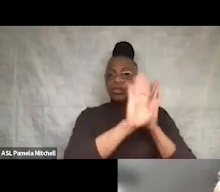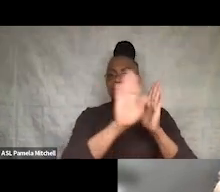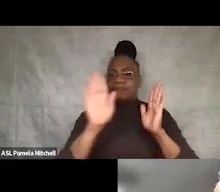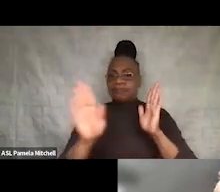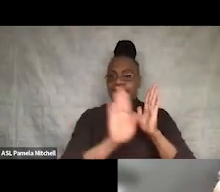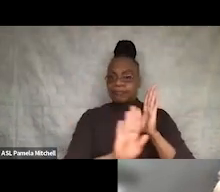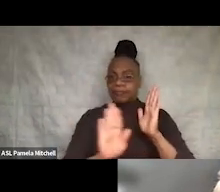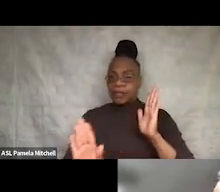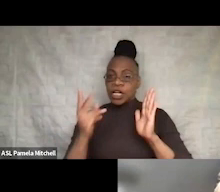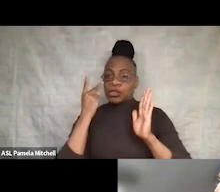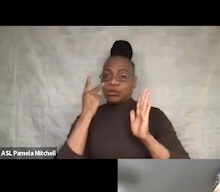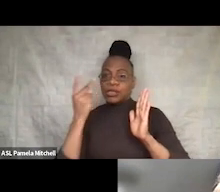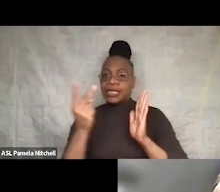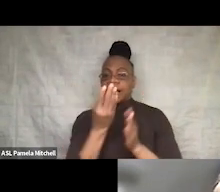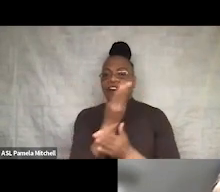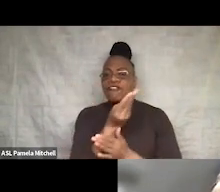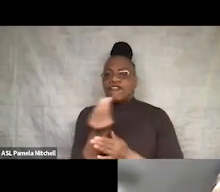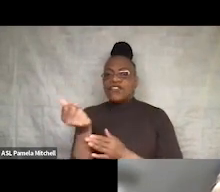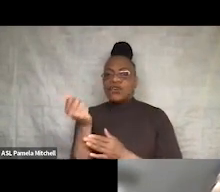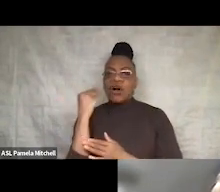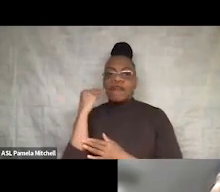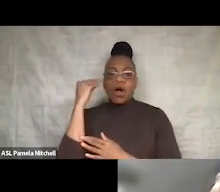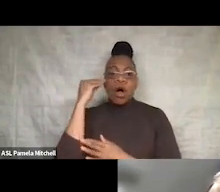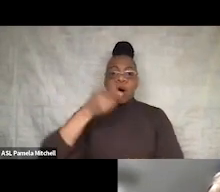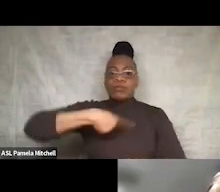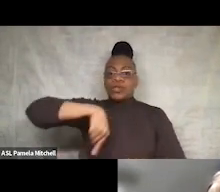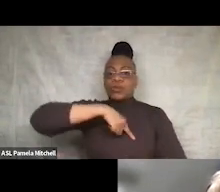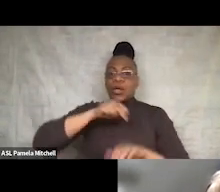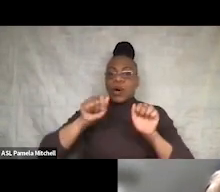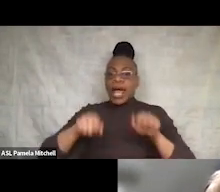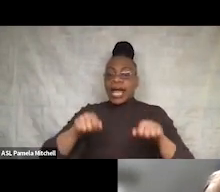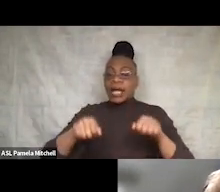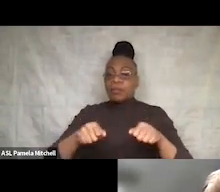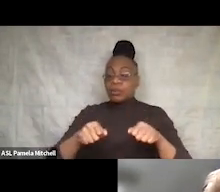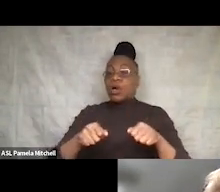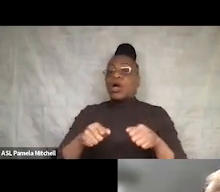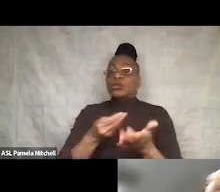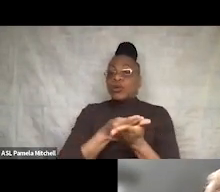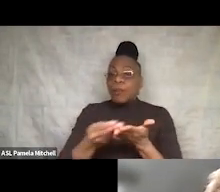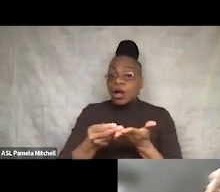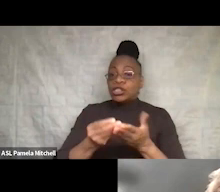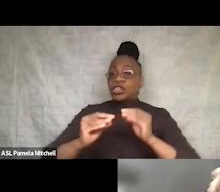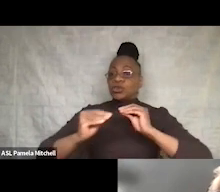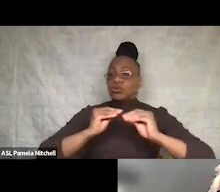that we have been able to kind of purchase, restore. It's been wonderful because we've been able